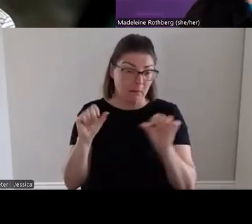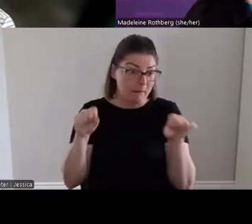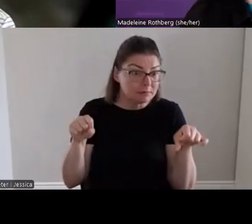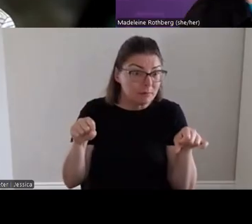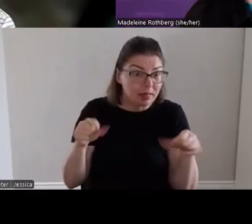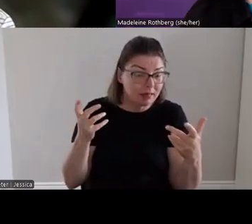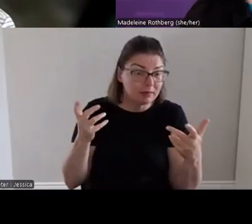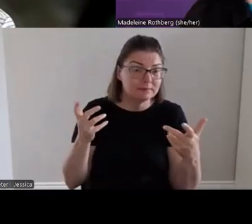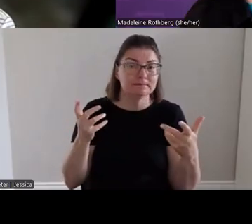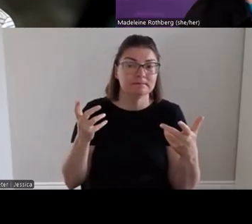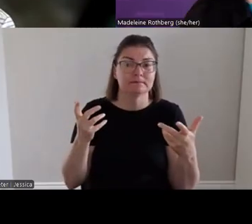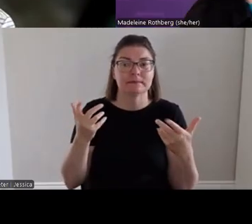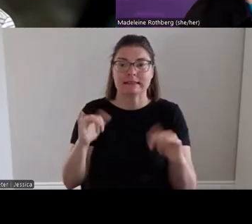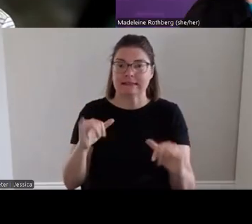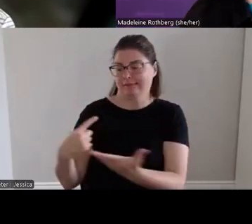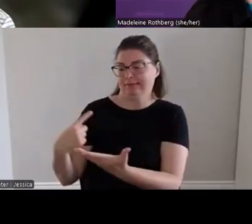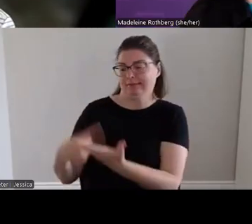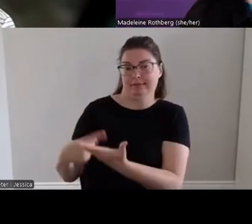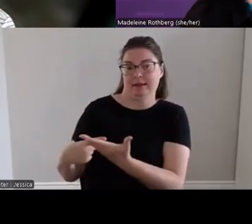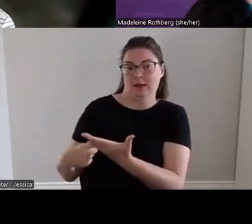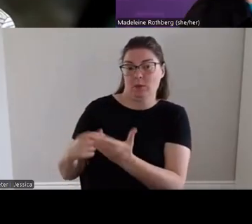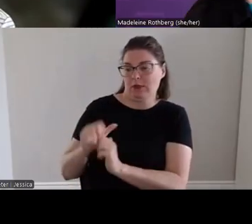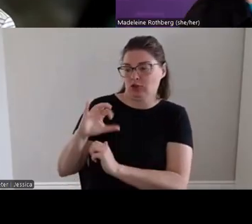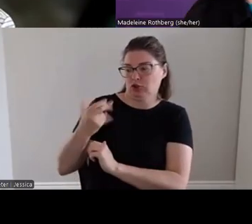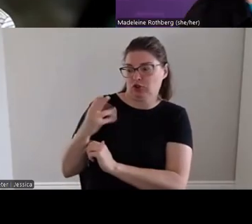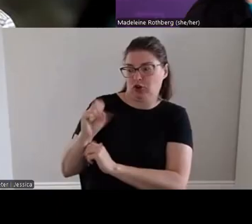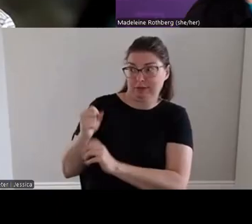And that is something I'm still talking with Charles and Madeleine about